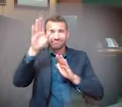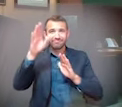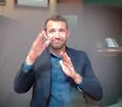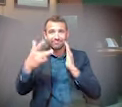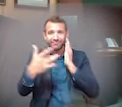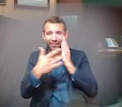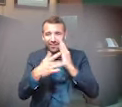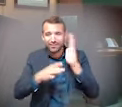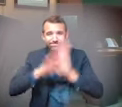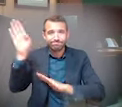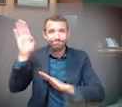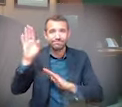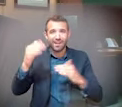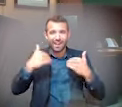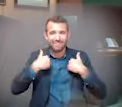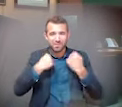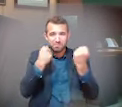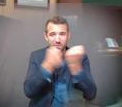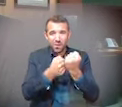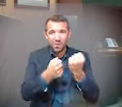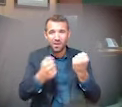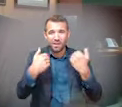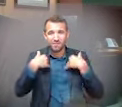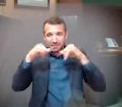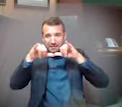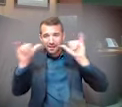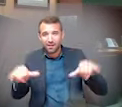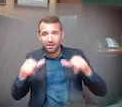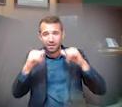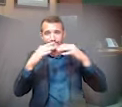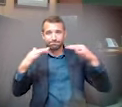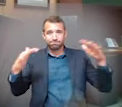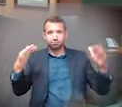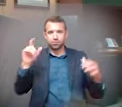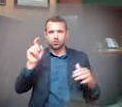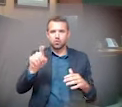of technological support, we should be able to do better.